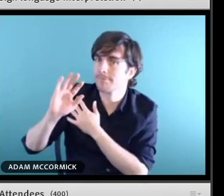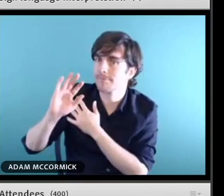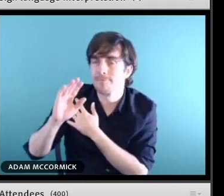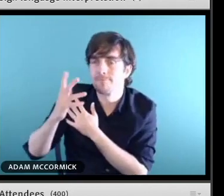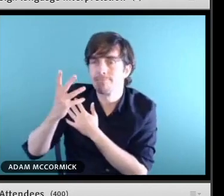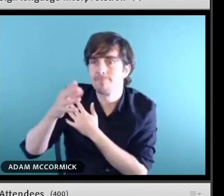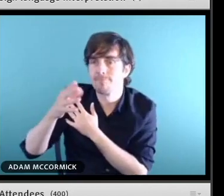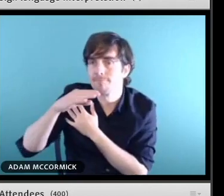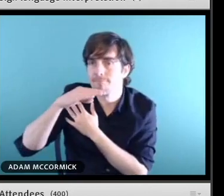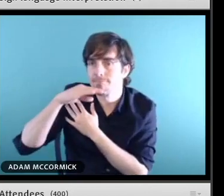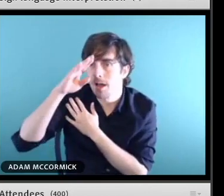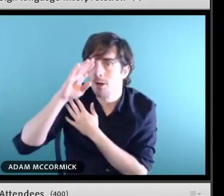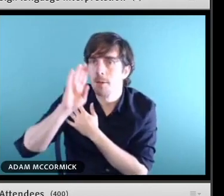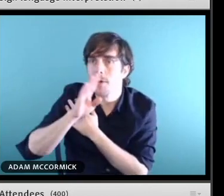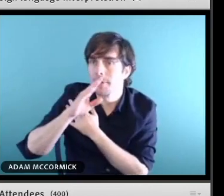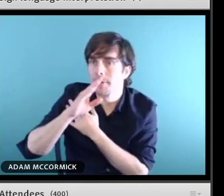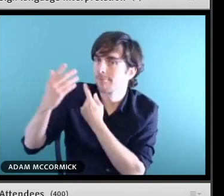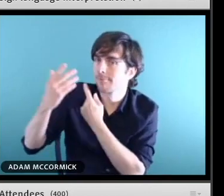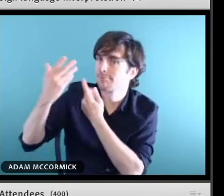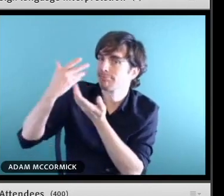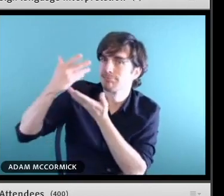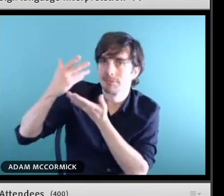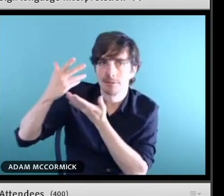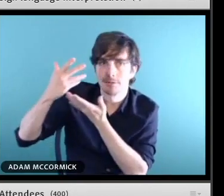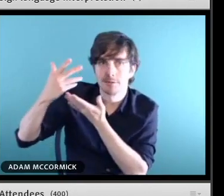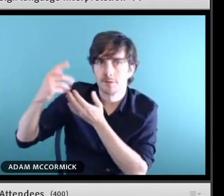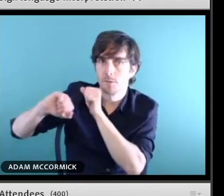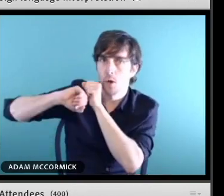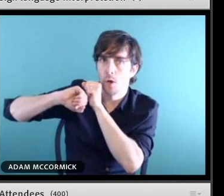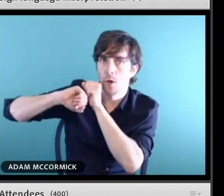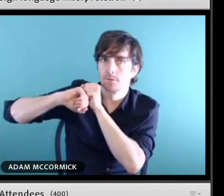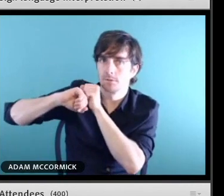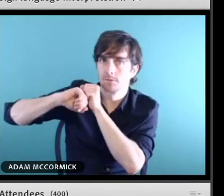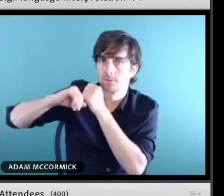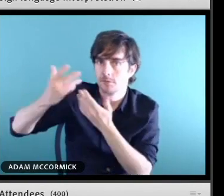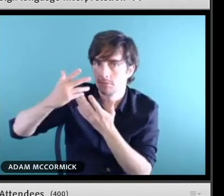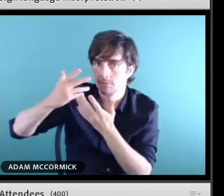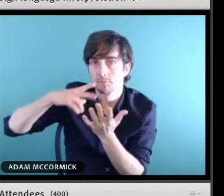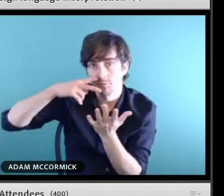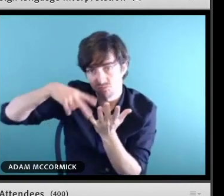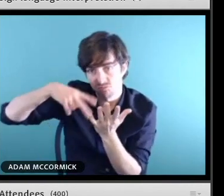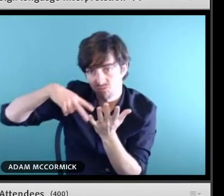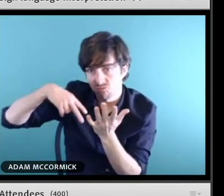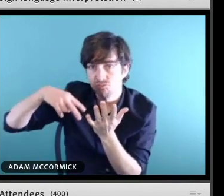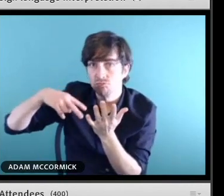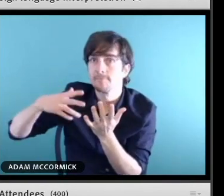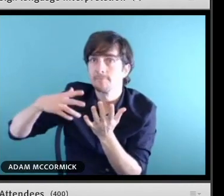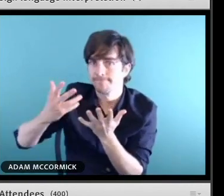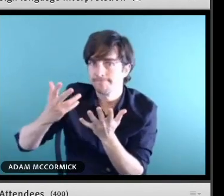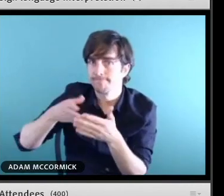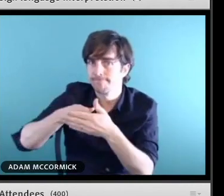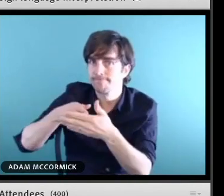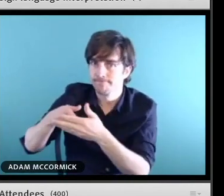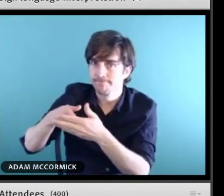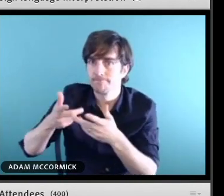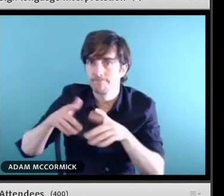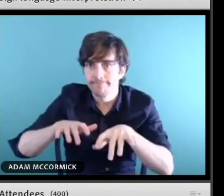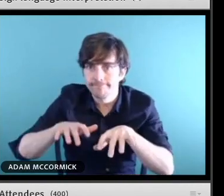distributor talk sociomedia perform and comprehend and emit and intervention of videos.